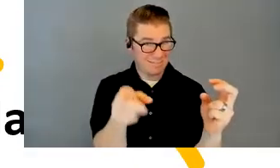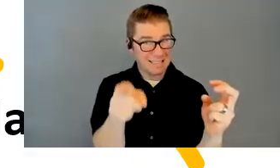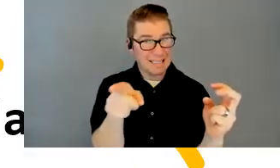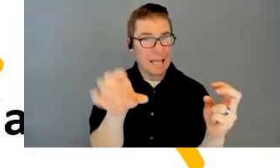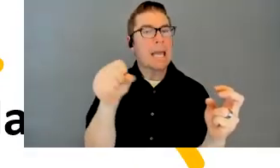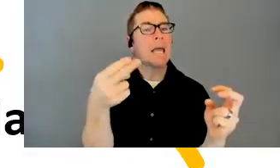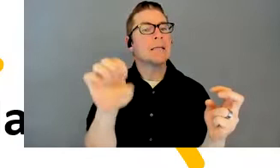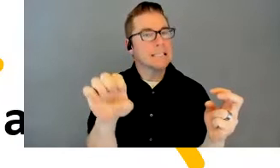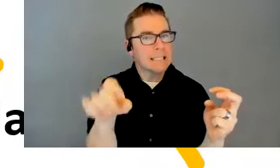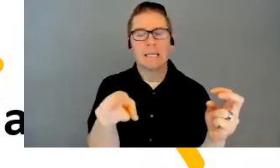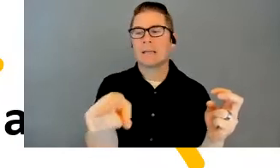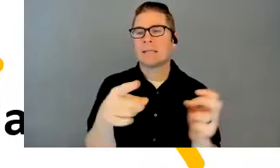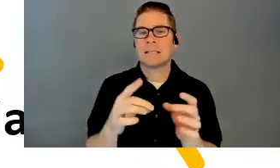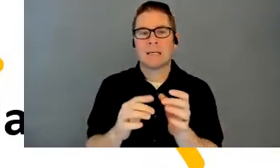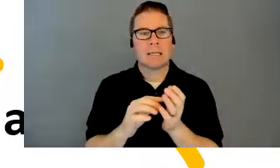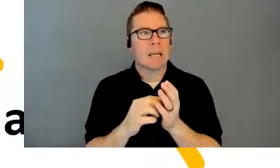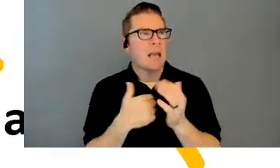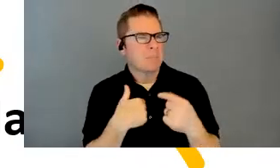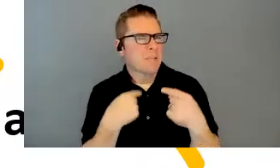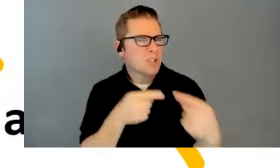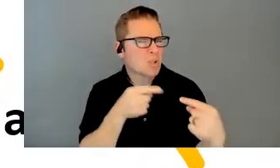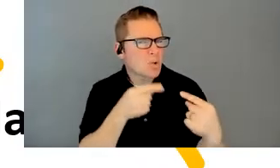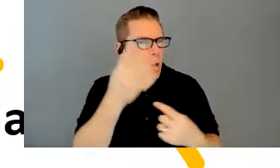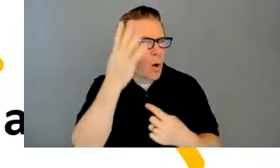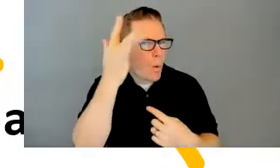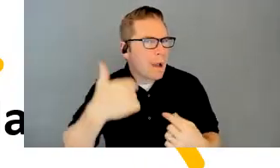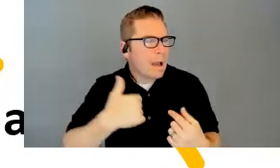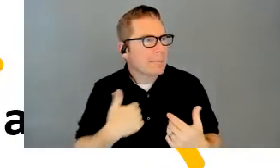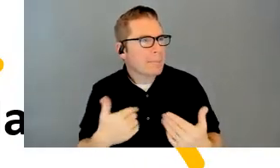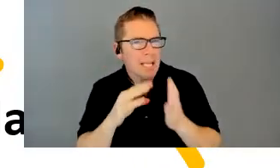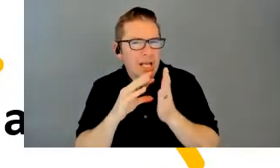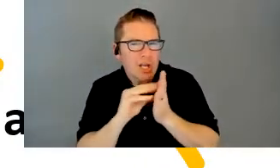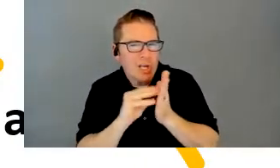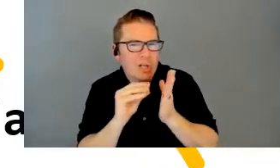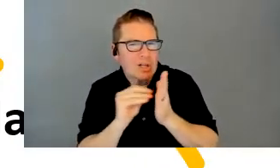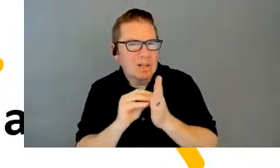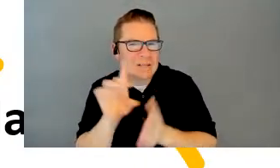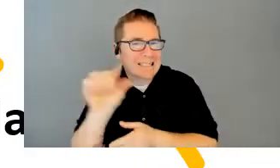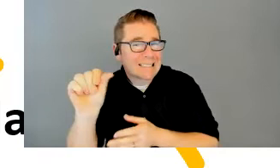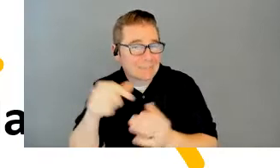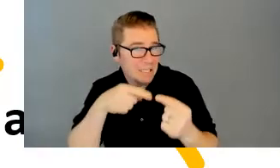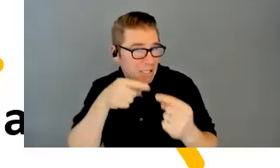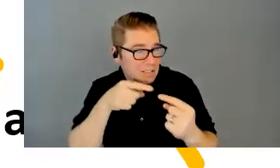because of her learning disability, understanding the instructions.